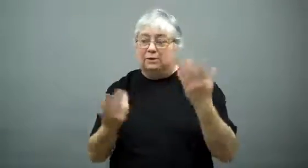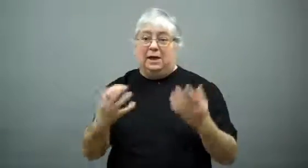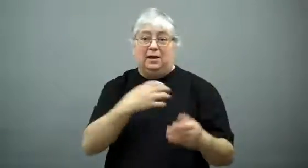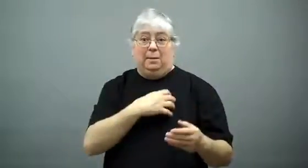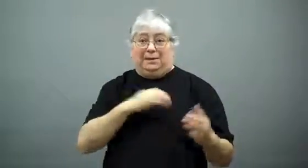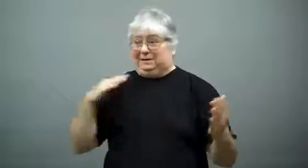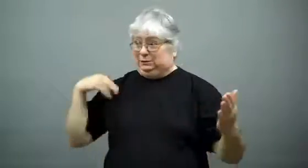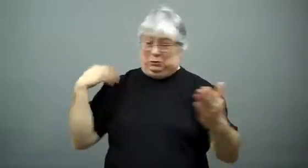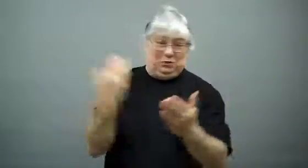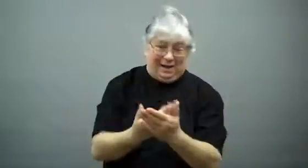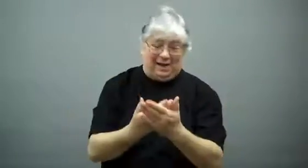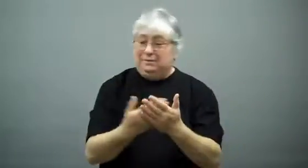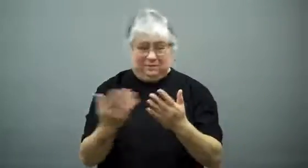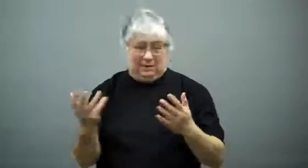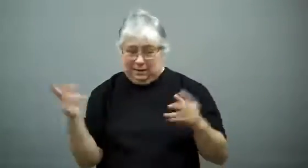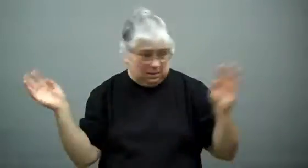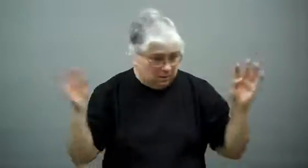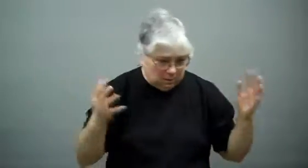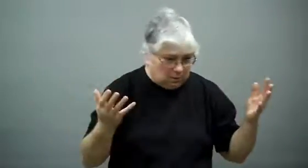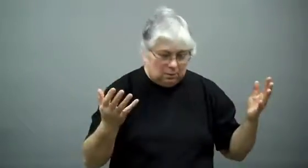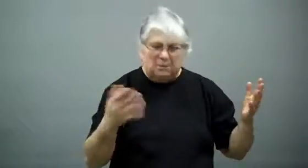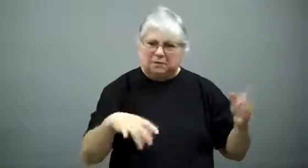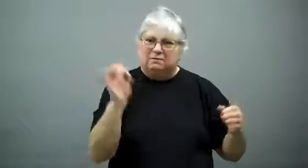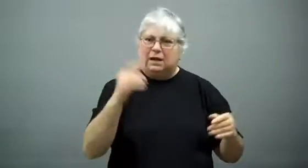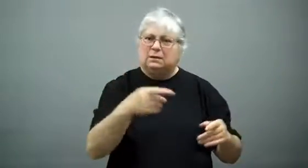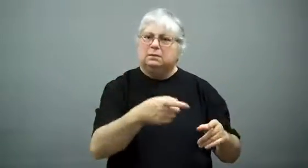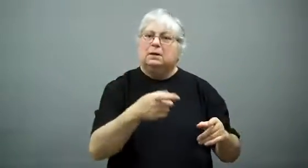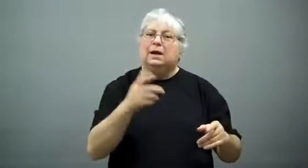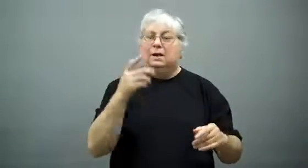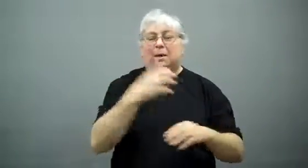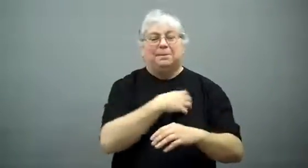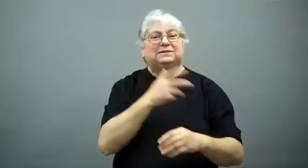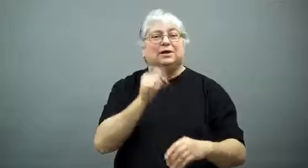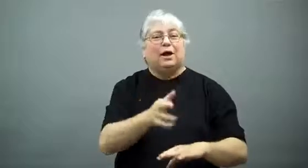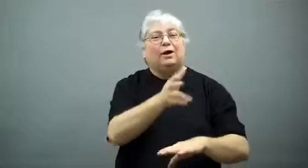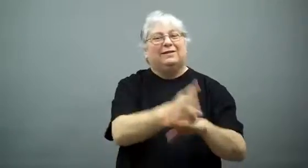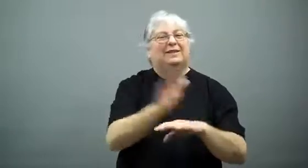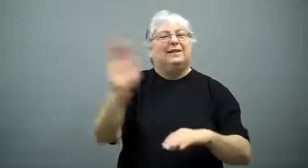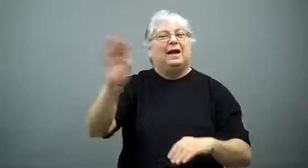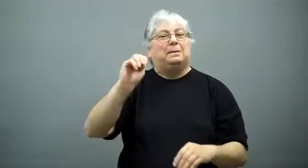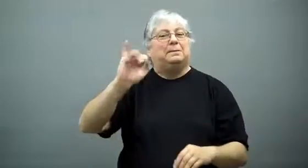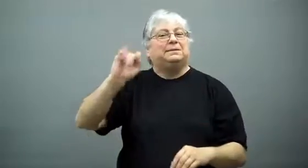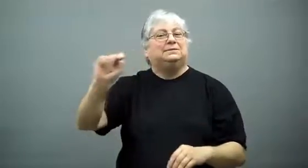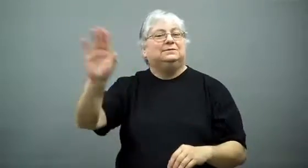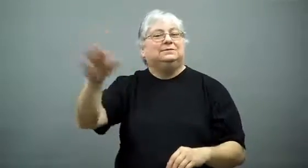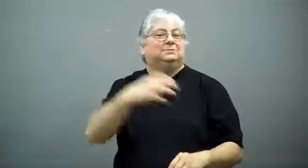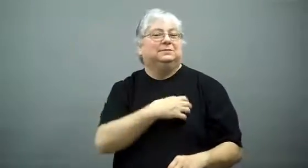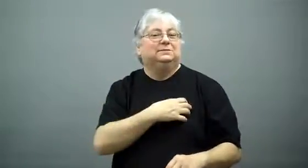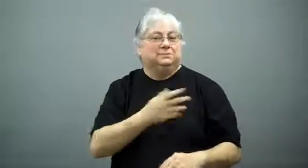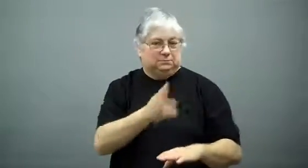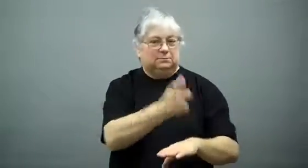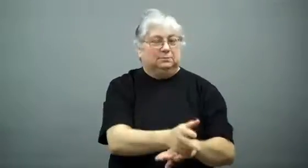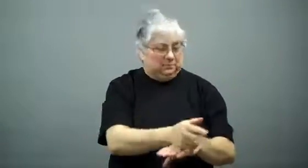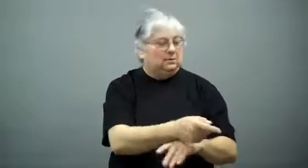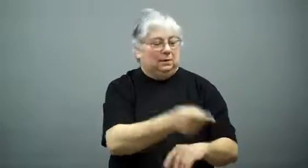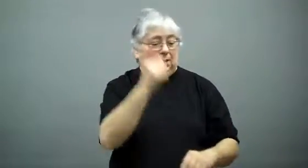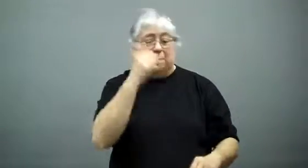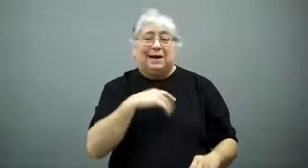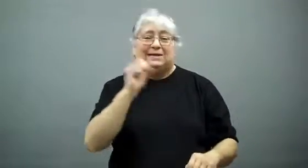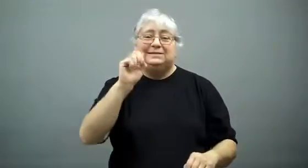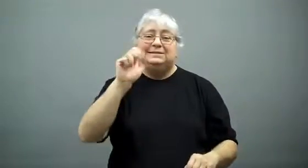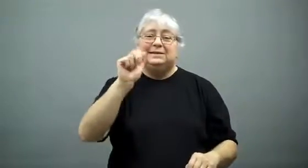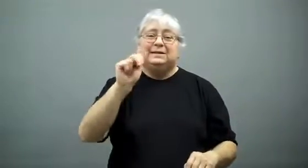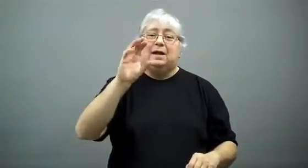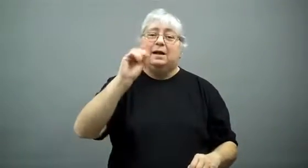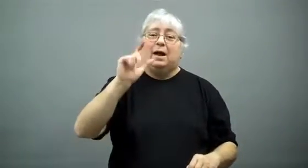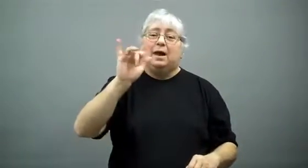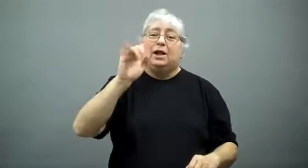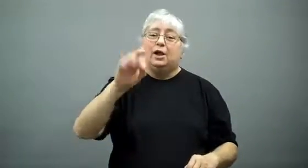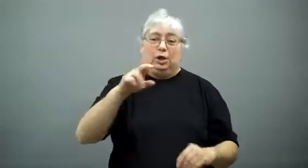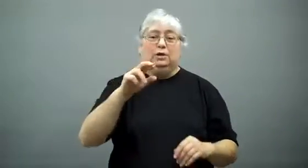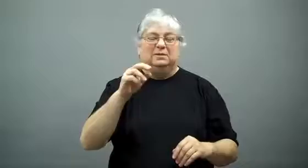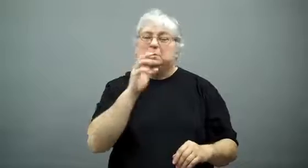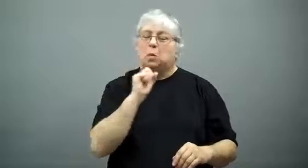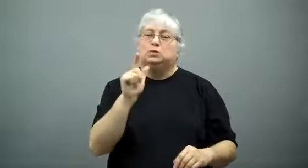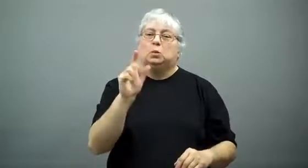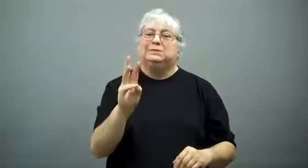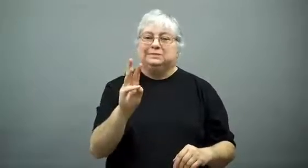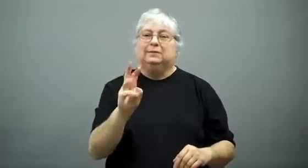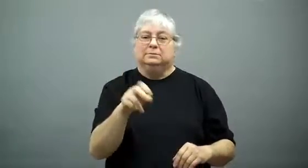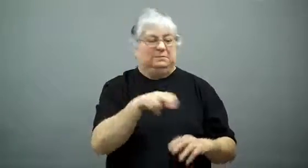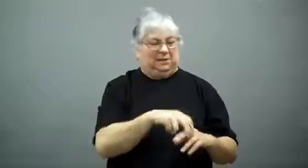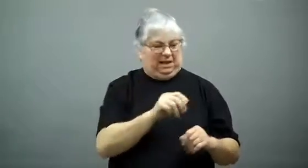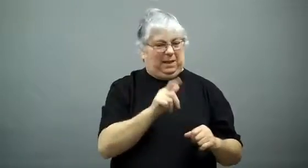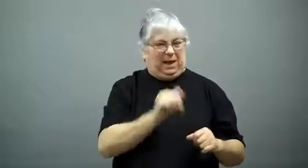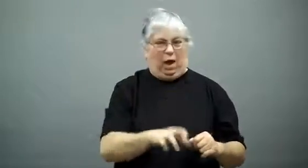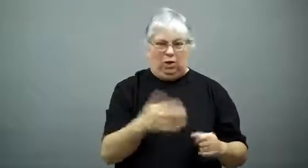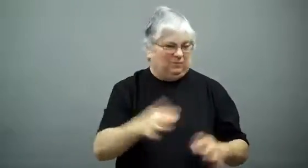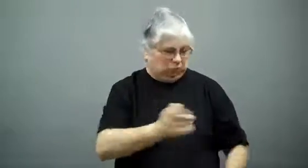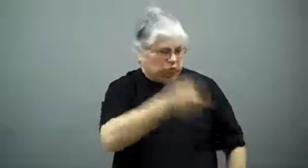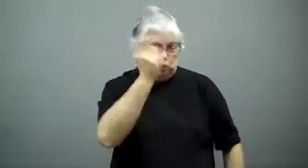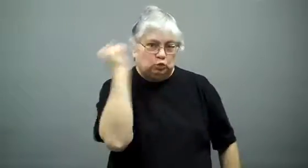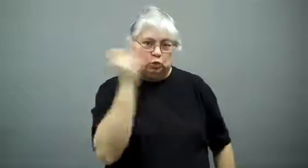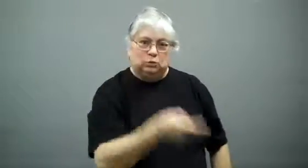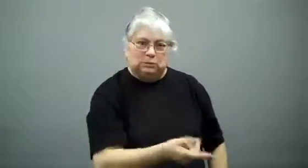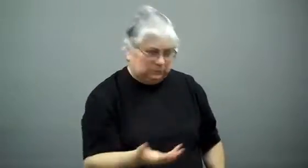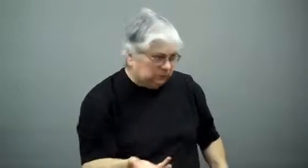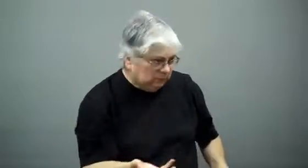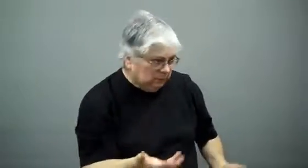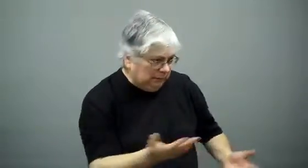When police arrived, they found 26 year old Sean Collier in his MIT police car.